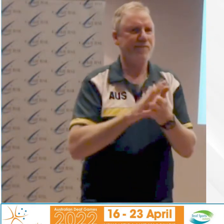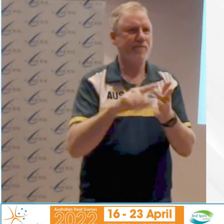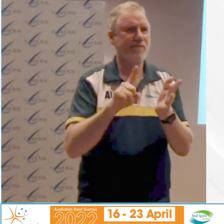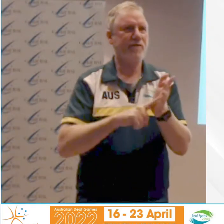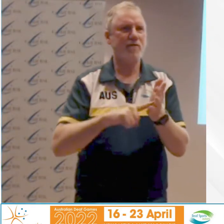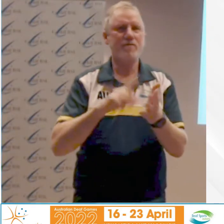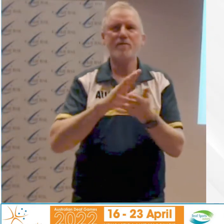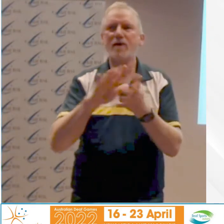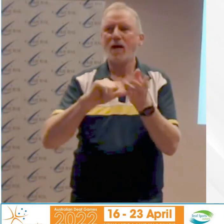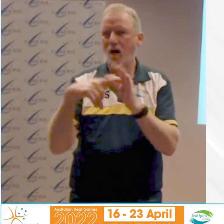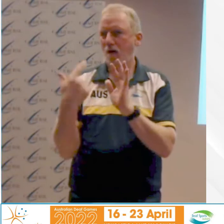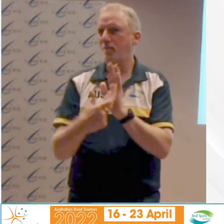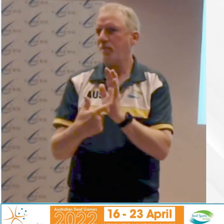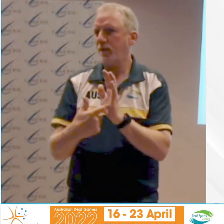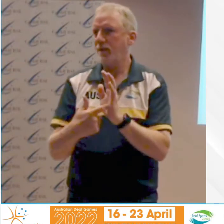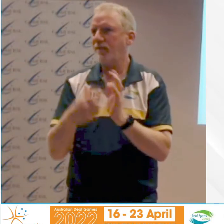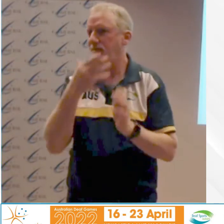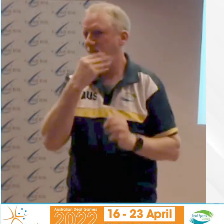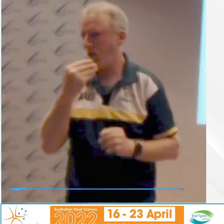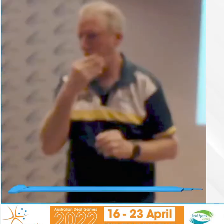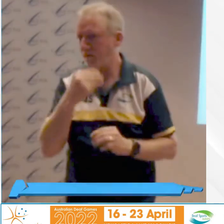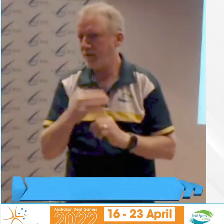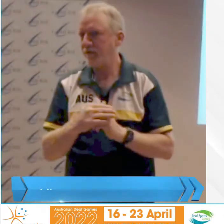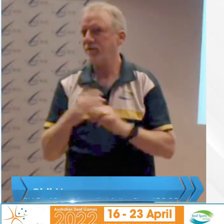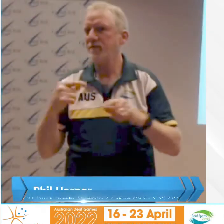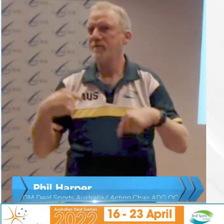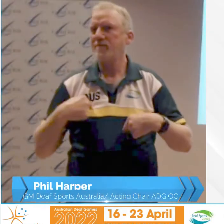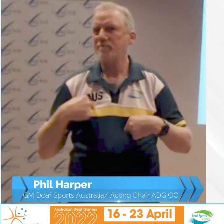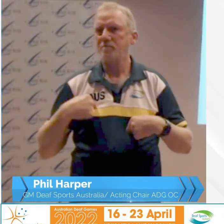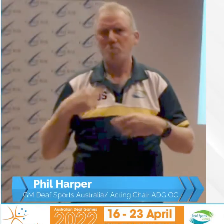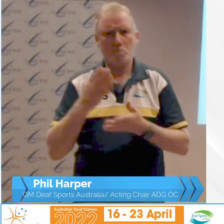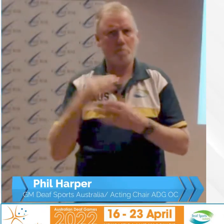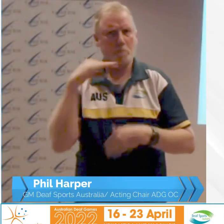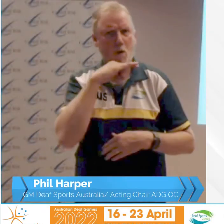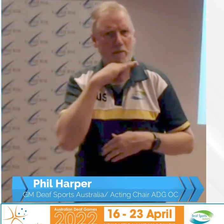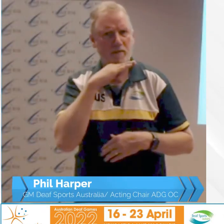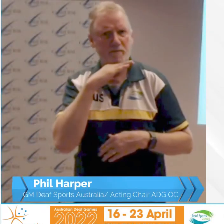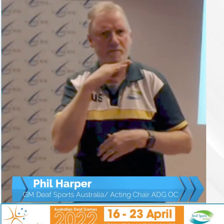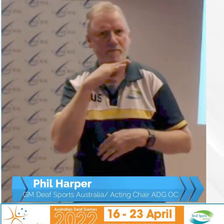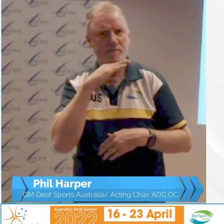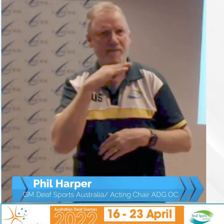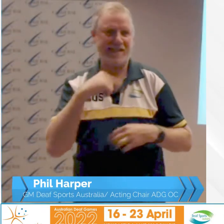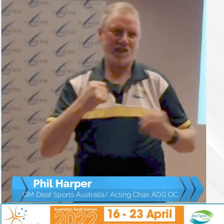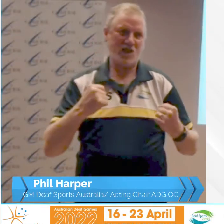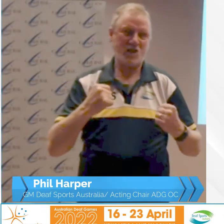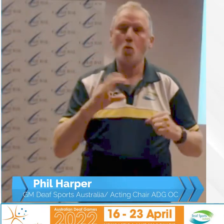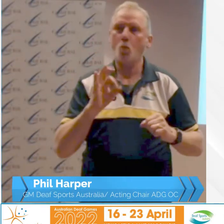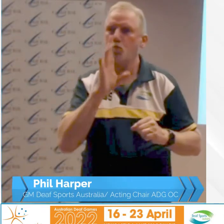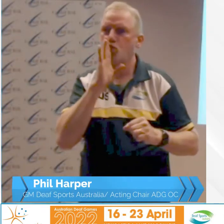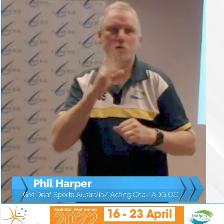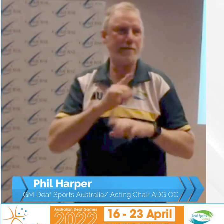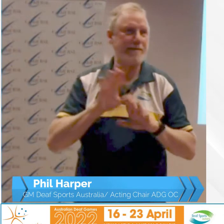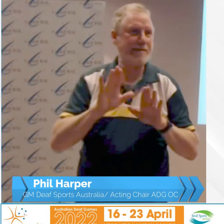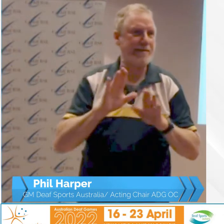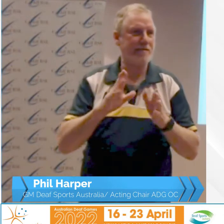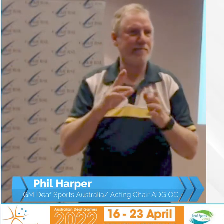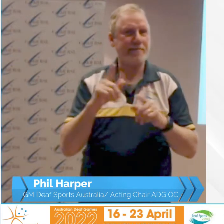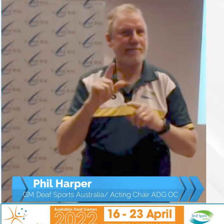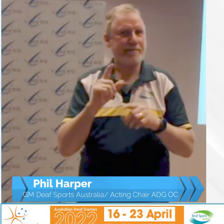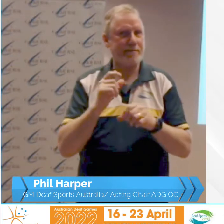i'll introduce myself my name is Phil Harper this is my sign name i'm from Melbourne, We won't get into